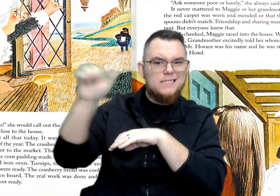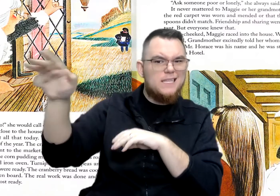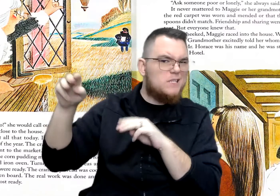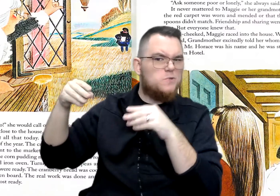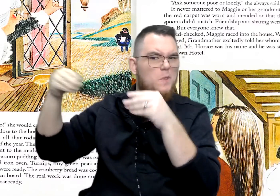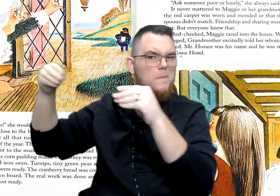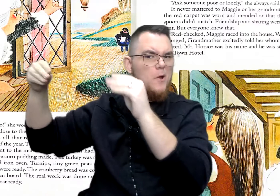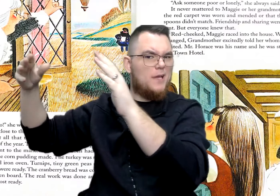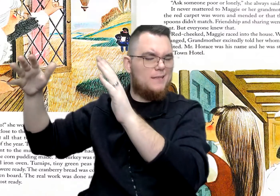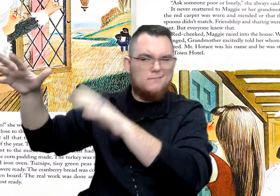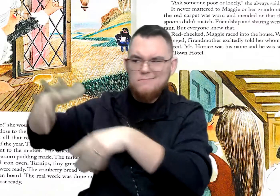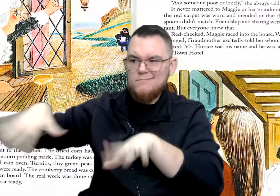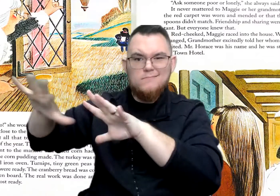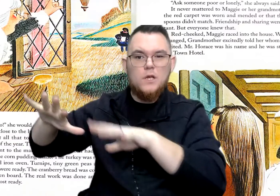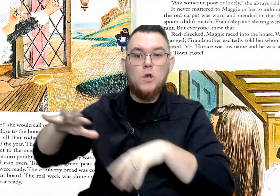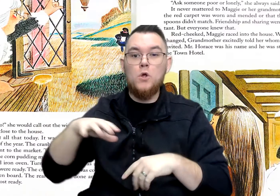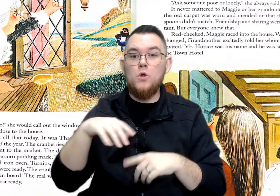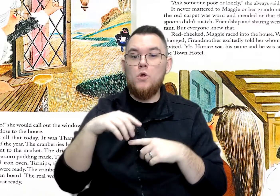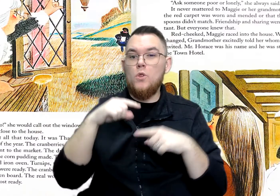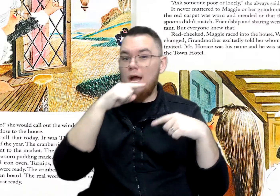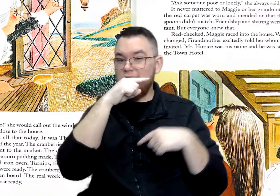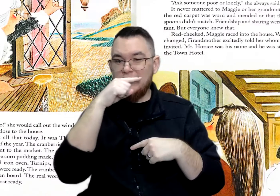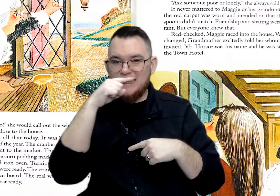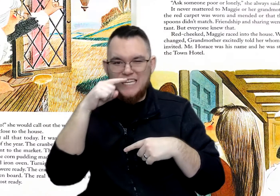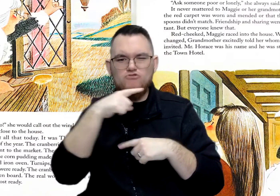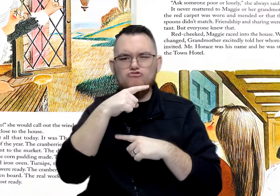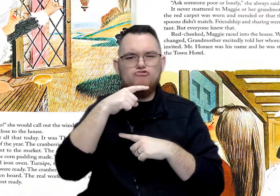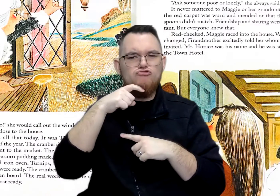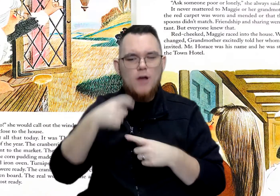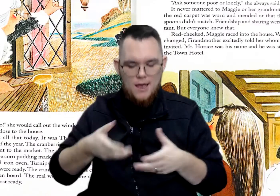THe dried corn had been soaked and the corn pudding made.